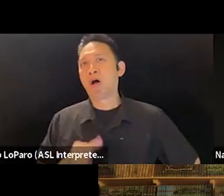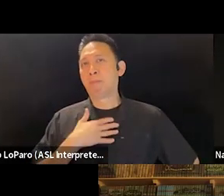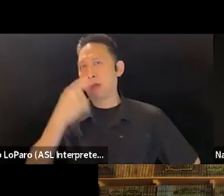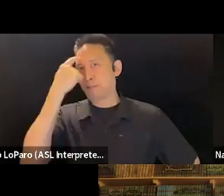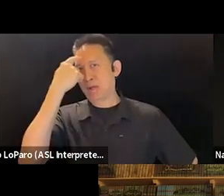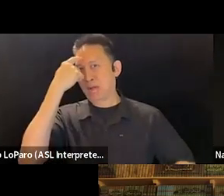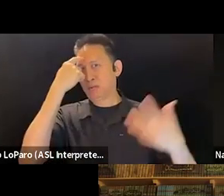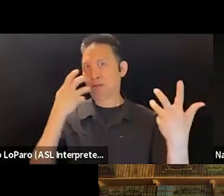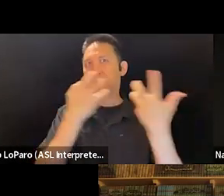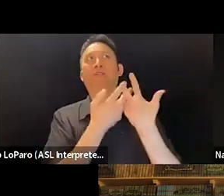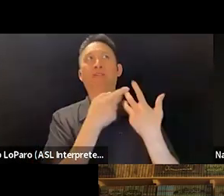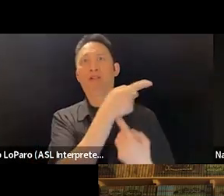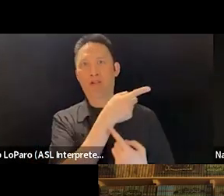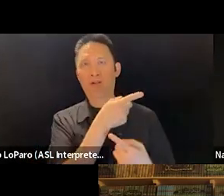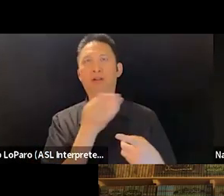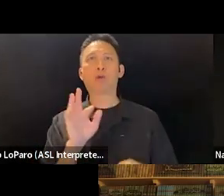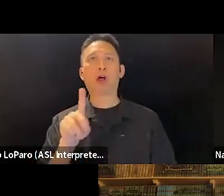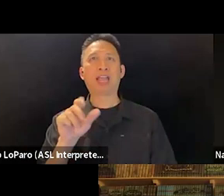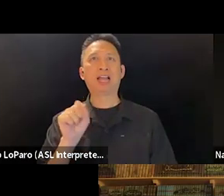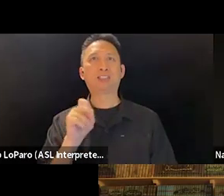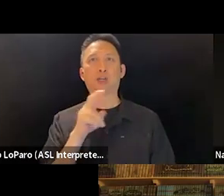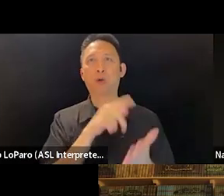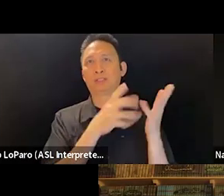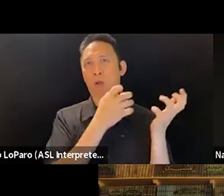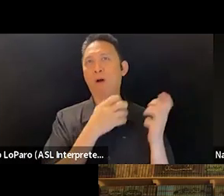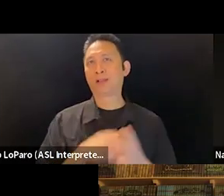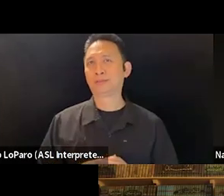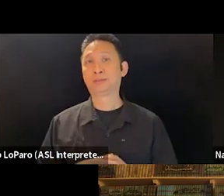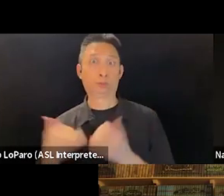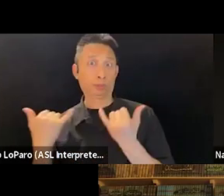We are, and today I want for the fund to speak about